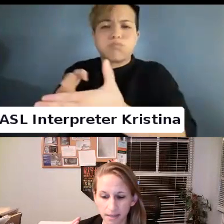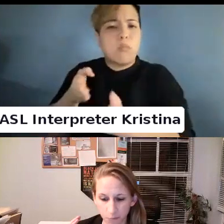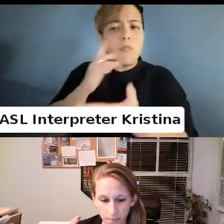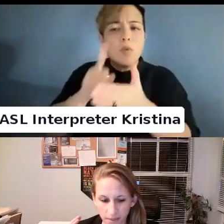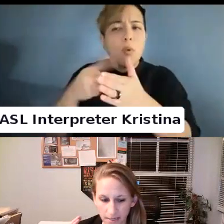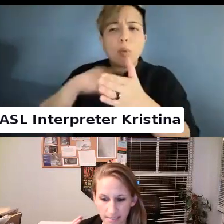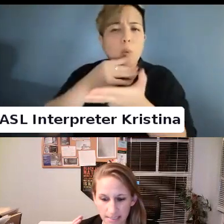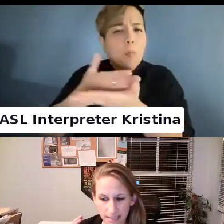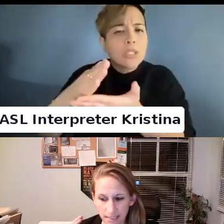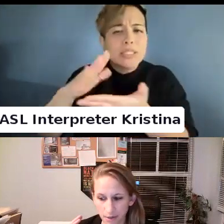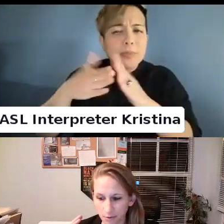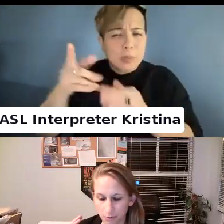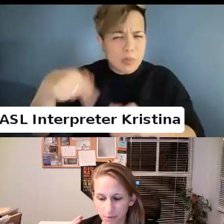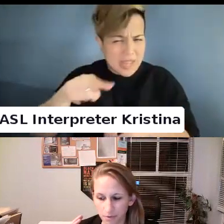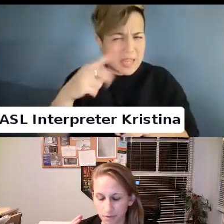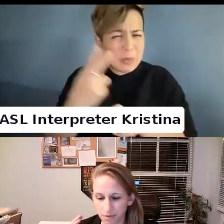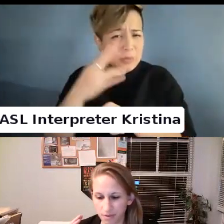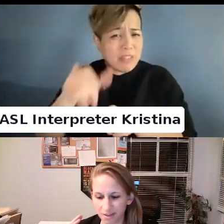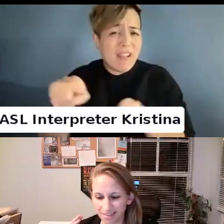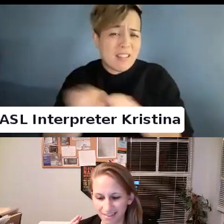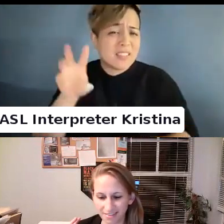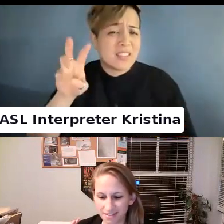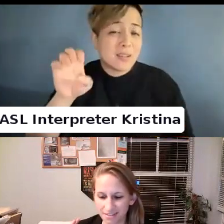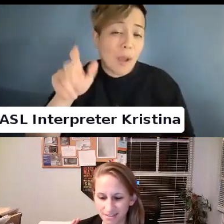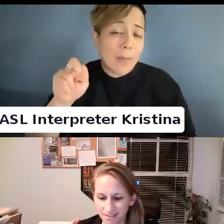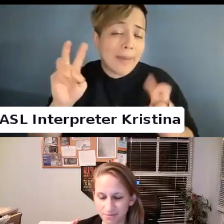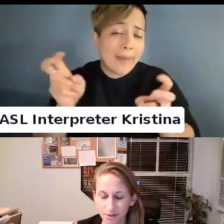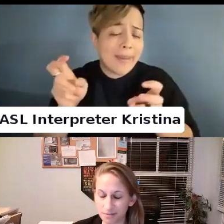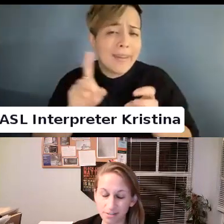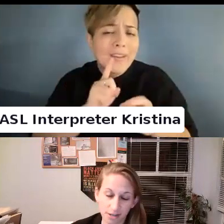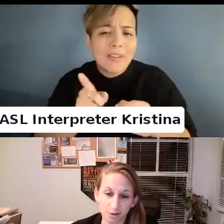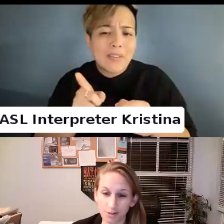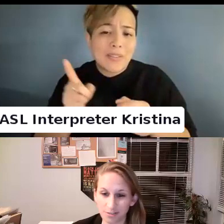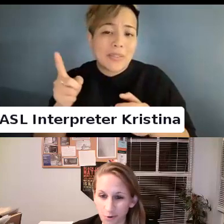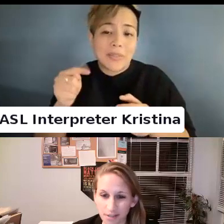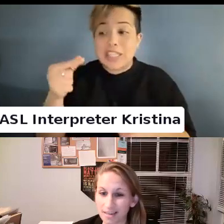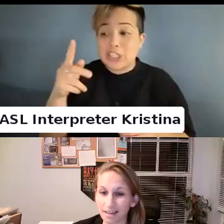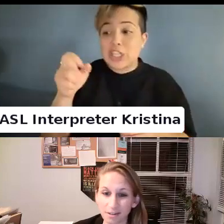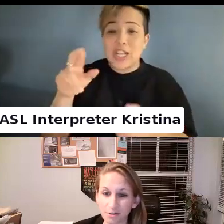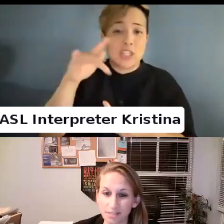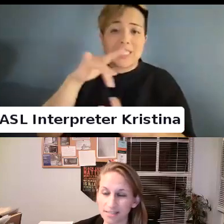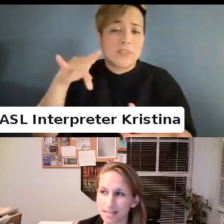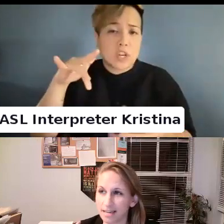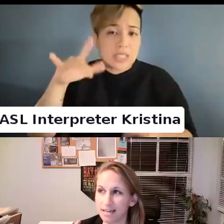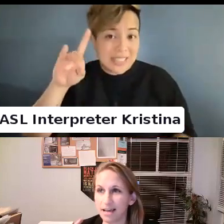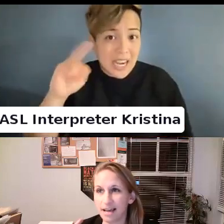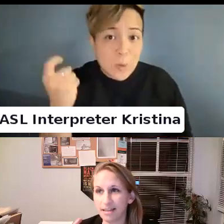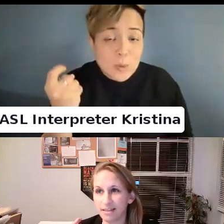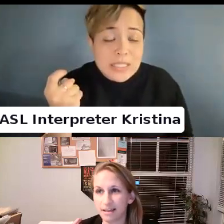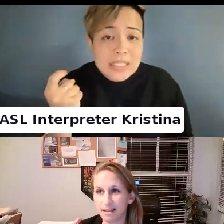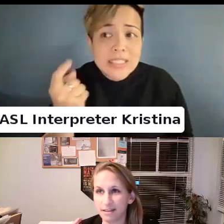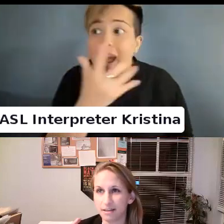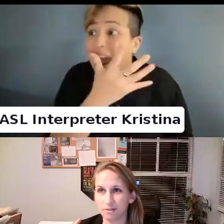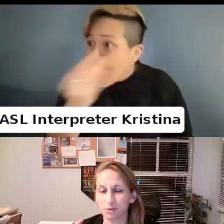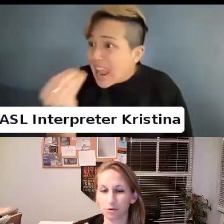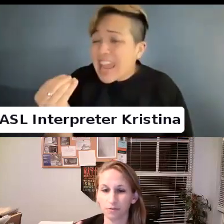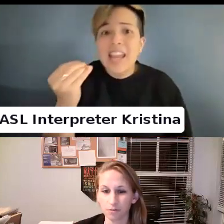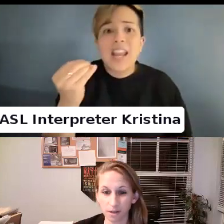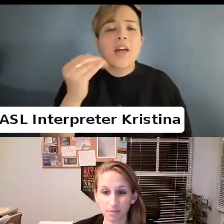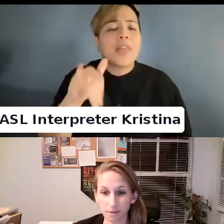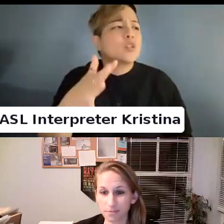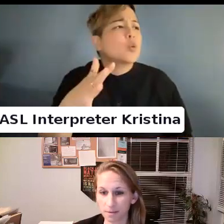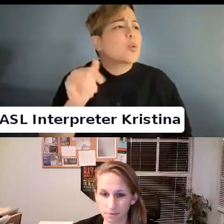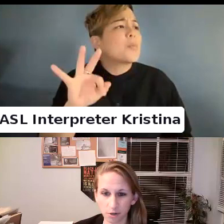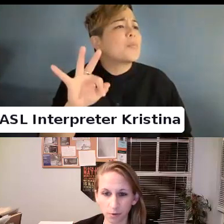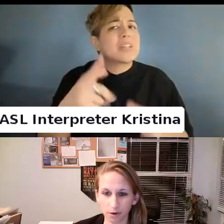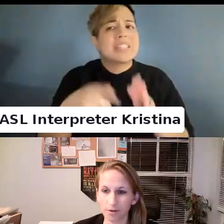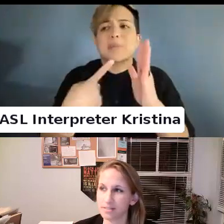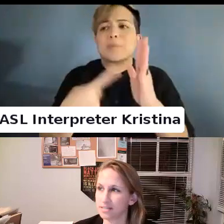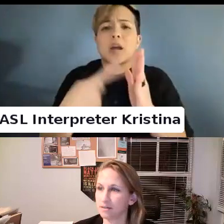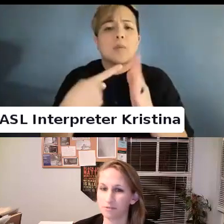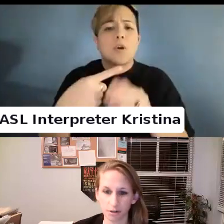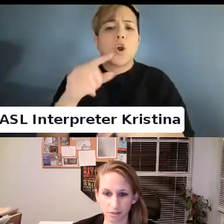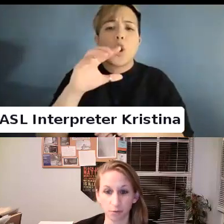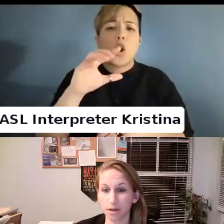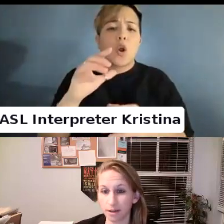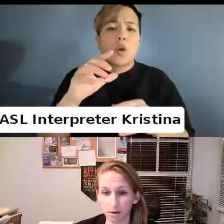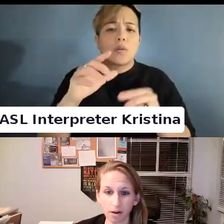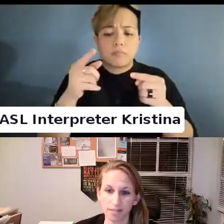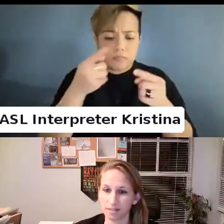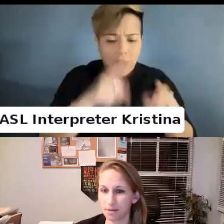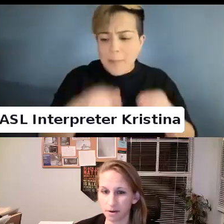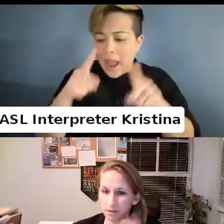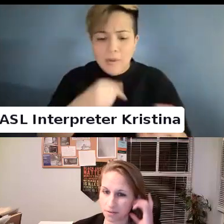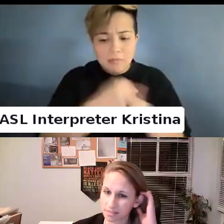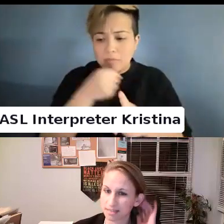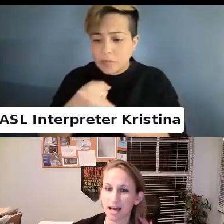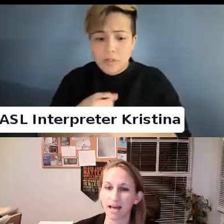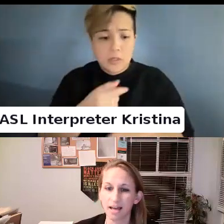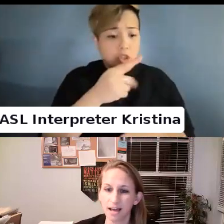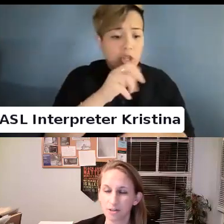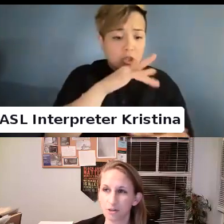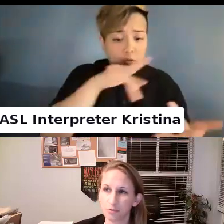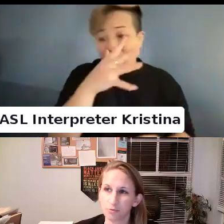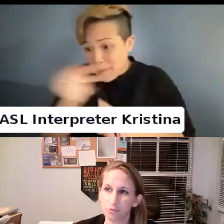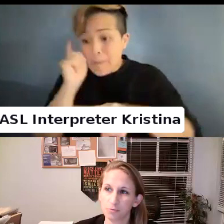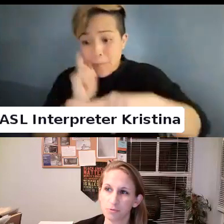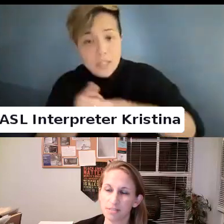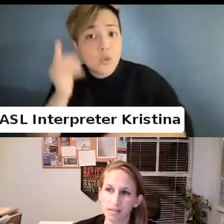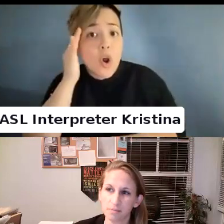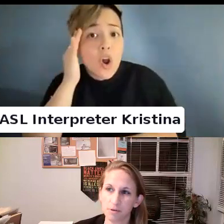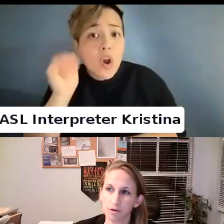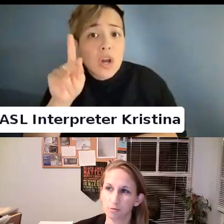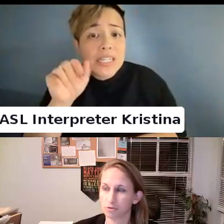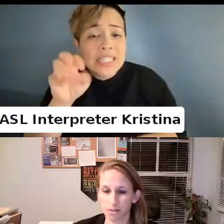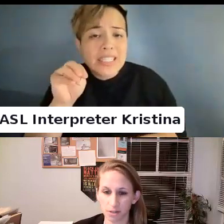It weaponizes gender dysphoria diagnosis, autism and other things like that to deem